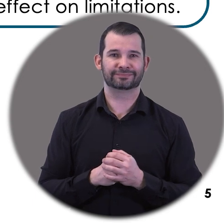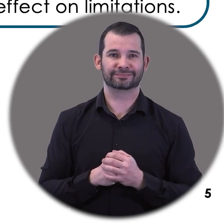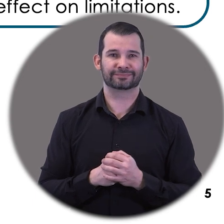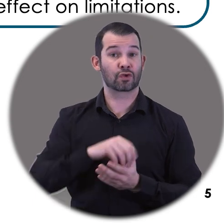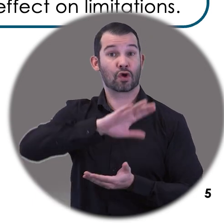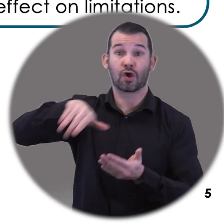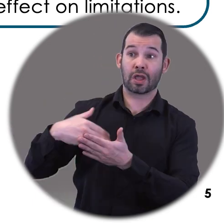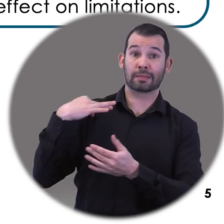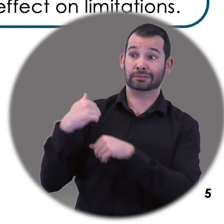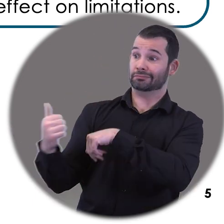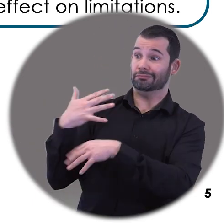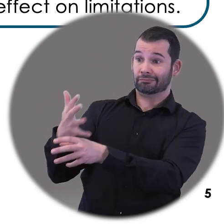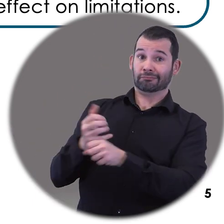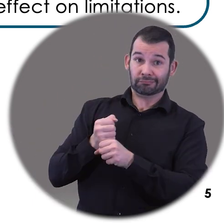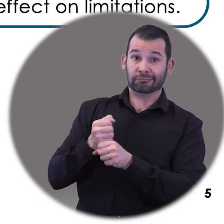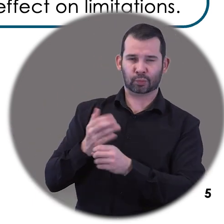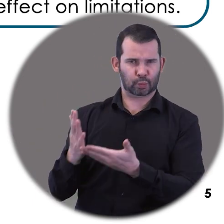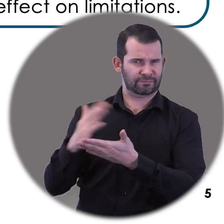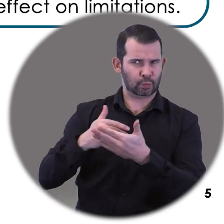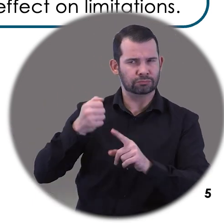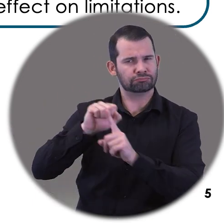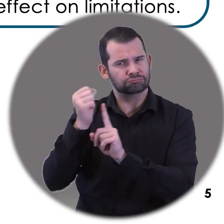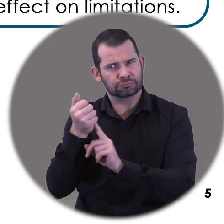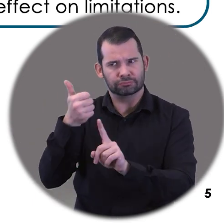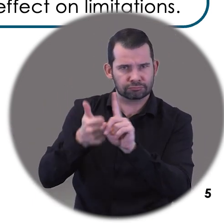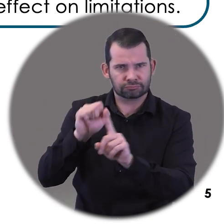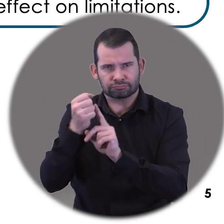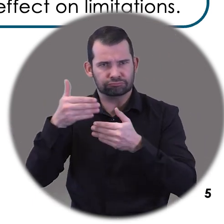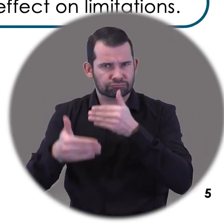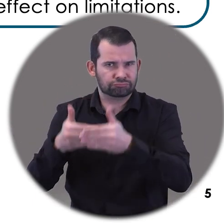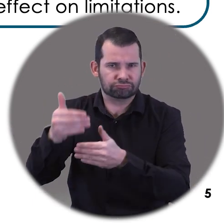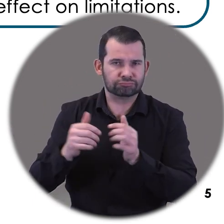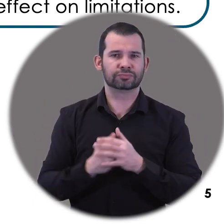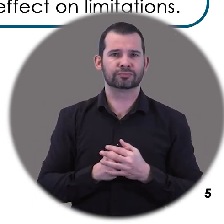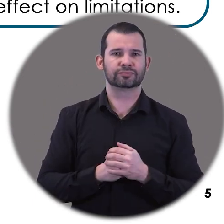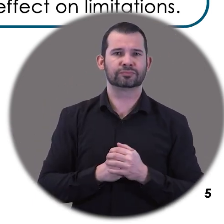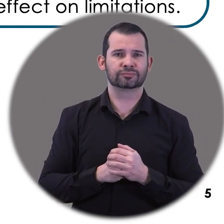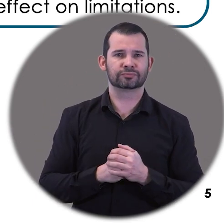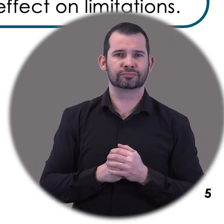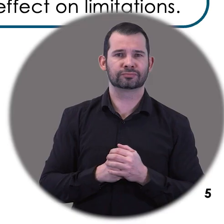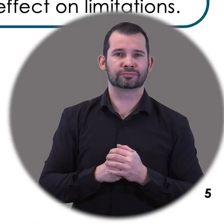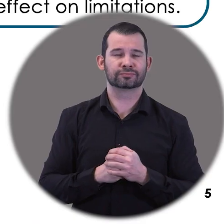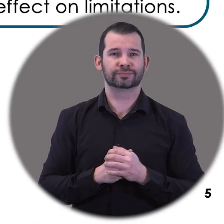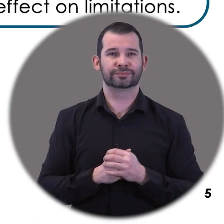All applications are reviewed on a case-by-case basis.